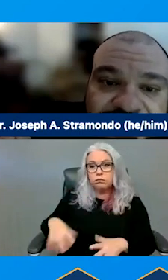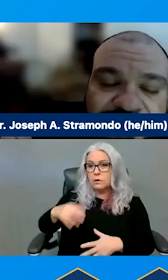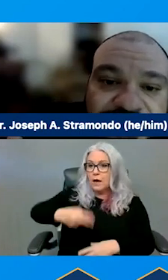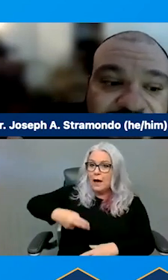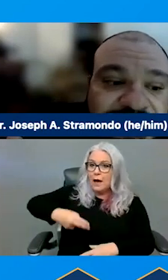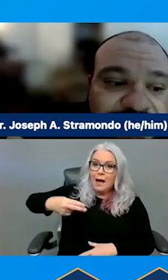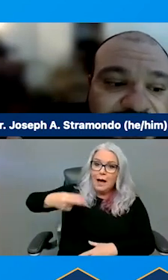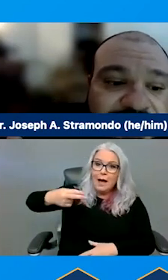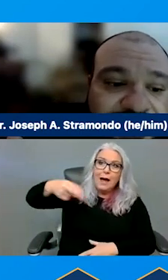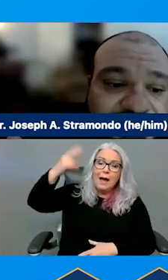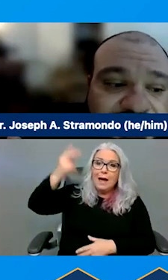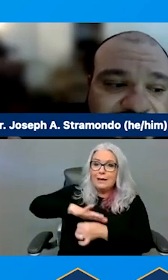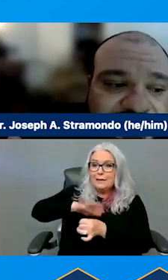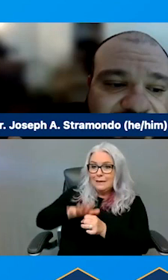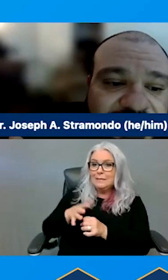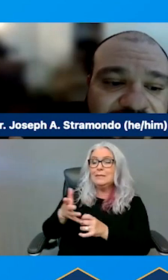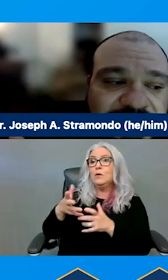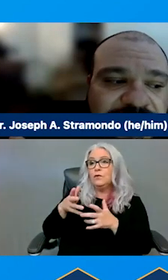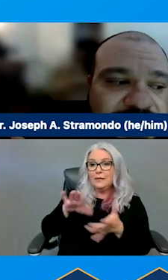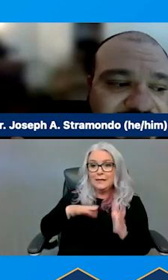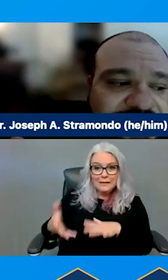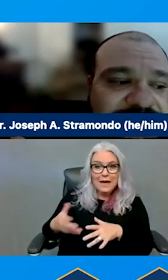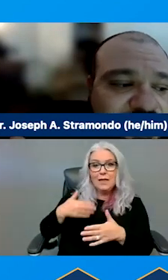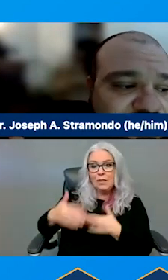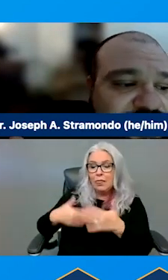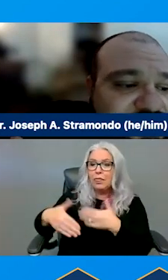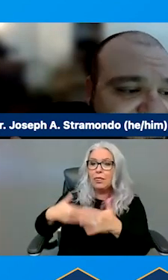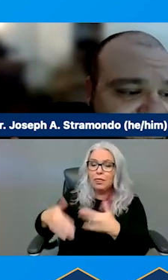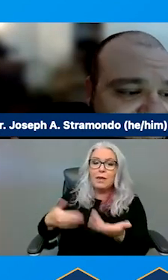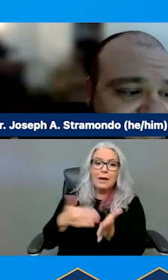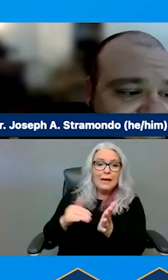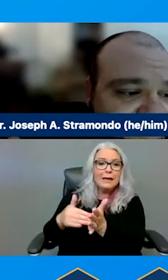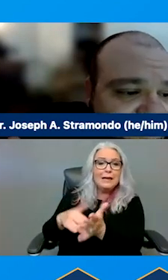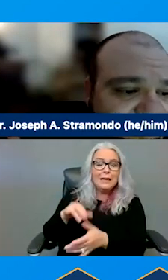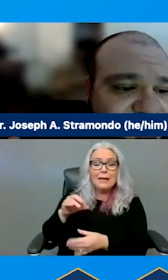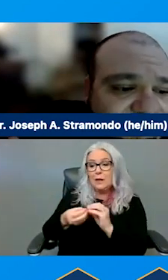death rates within the disability community. Right. The practice of social